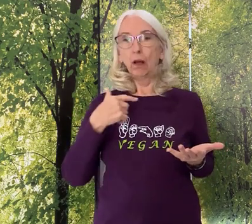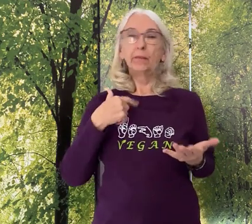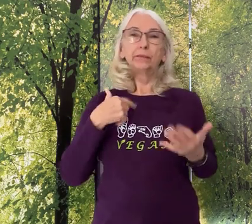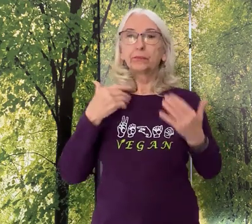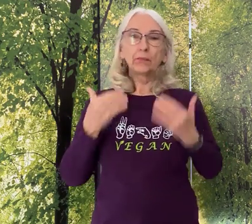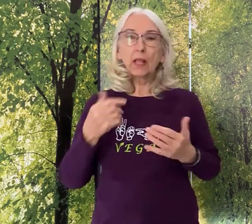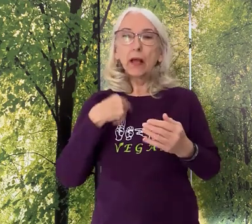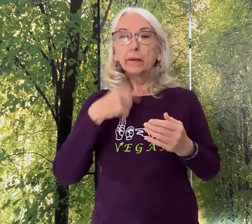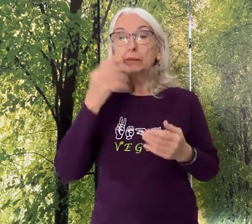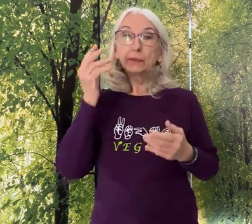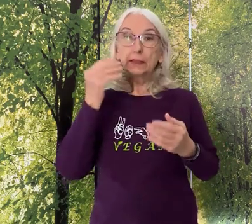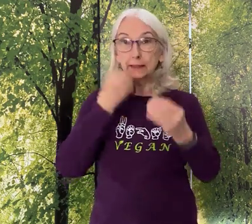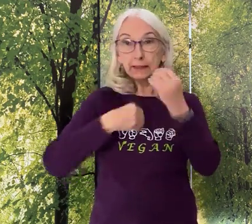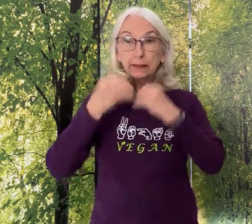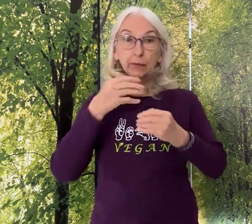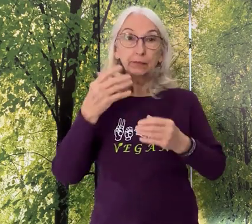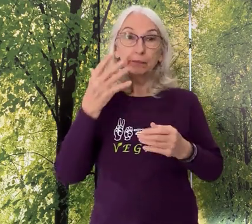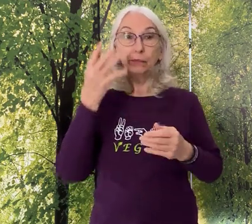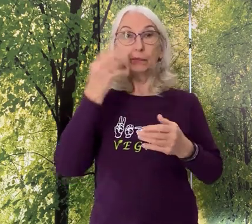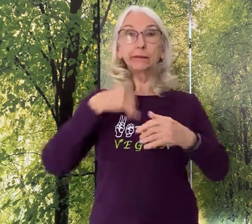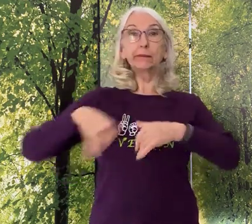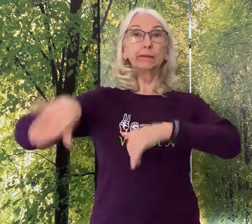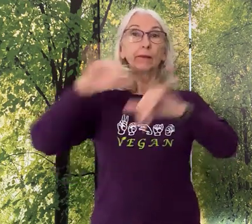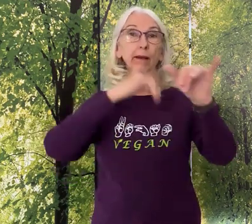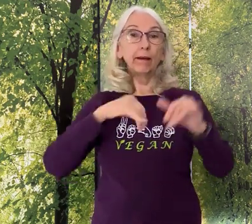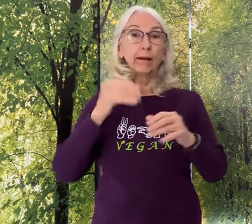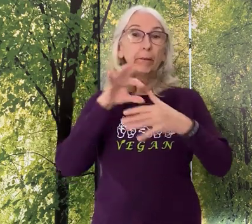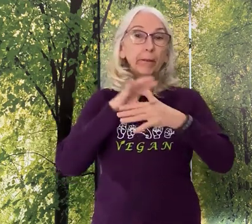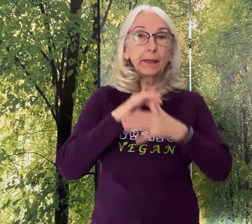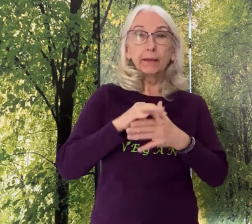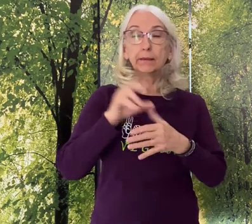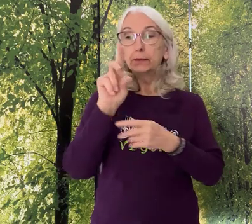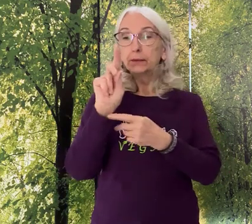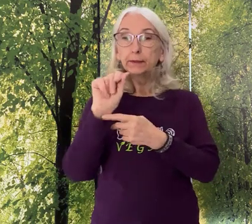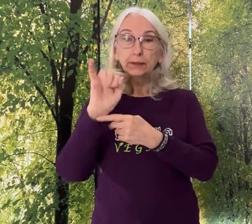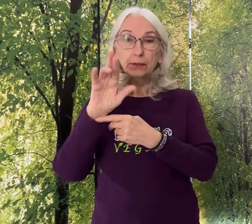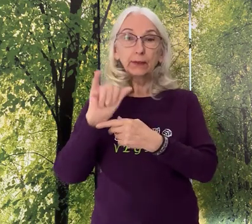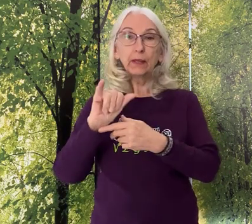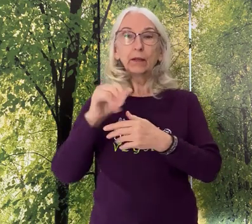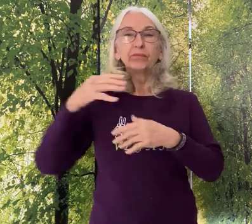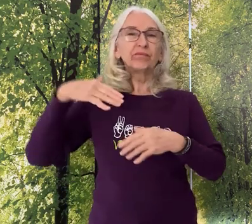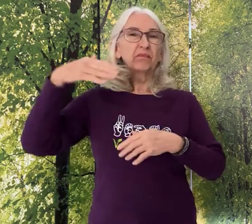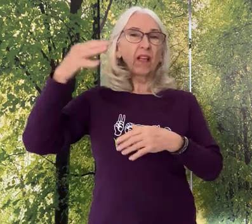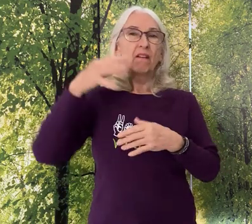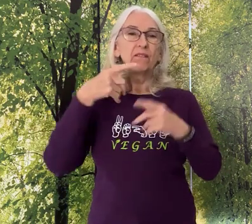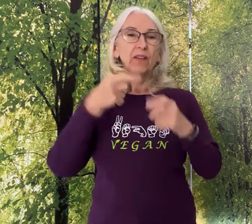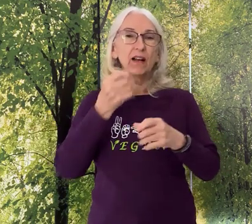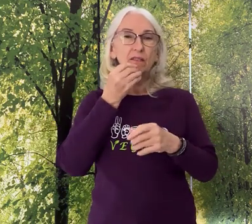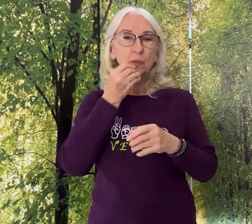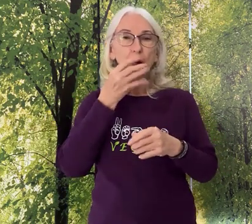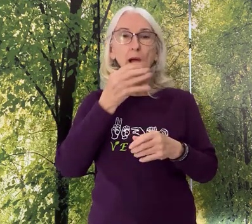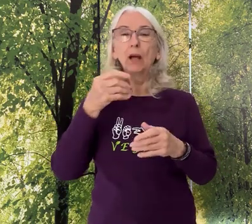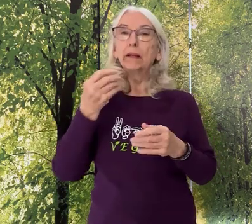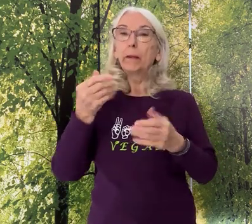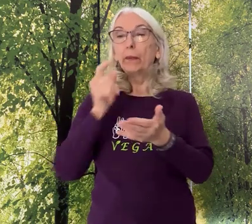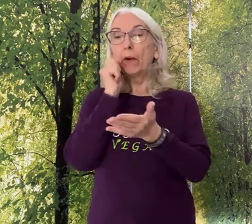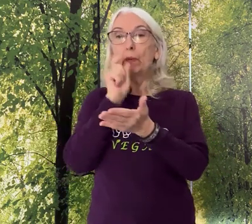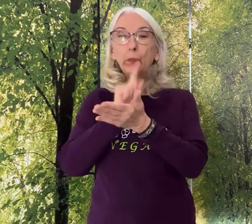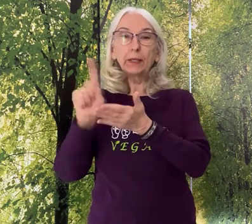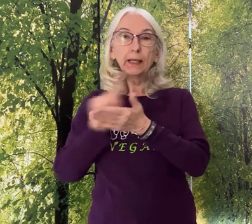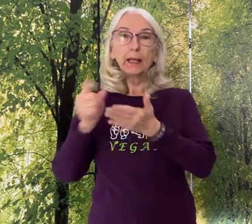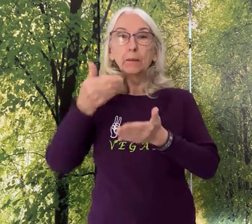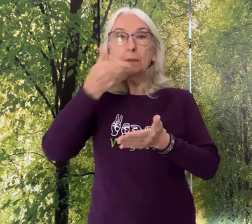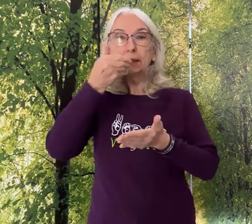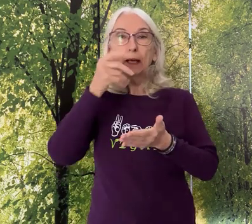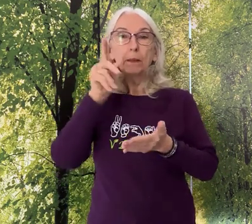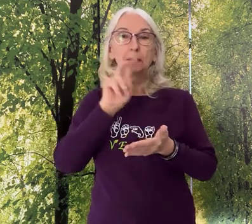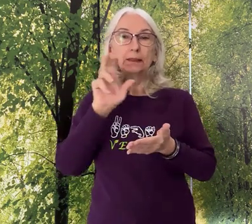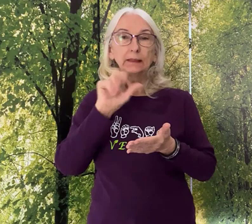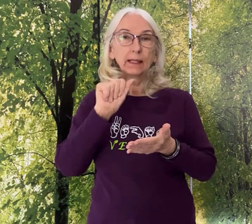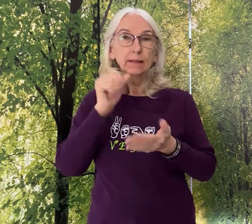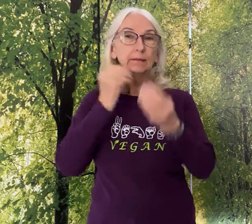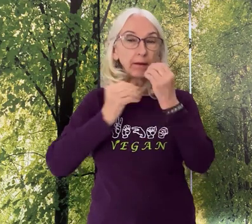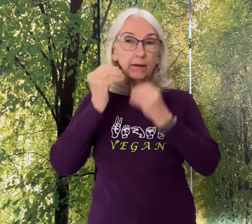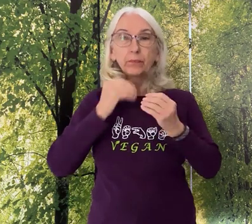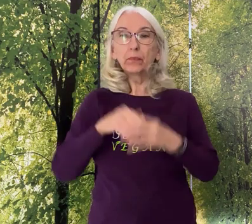I ate pretty standard meat, dairy, occasional fast food, and a weekly pizza diet,